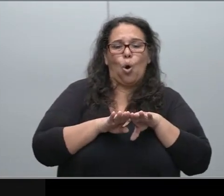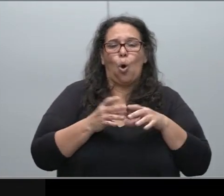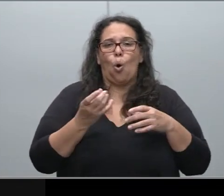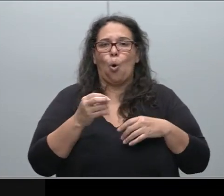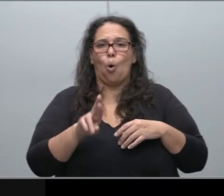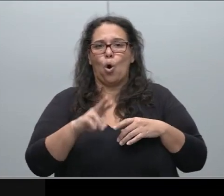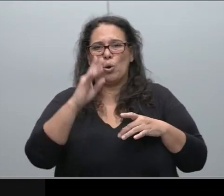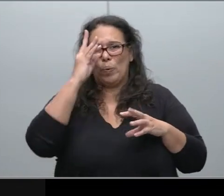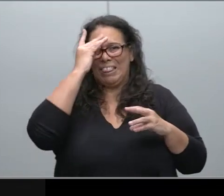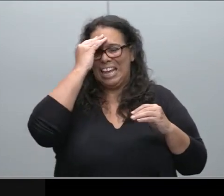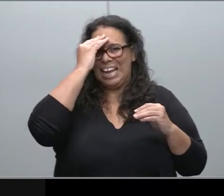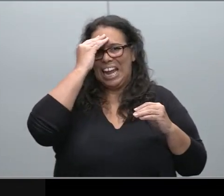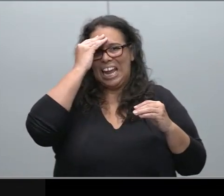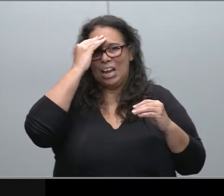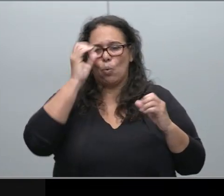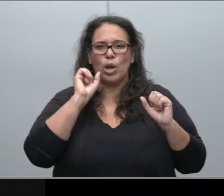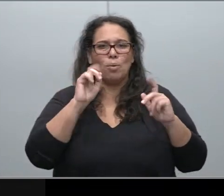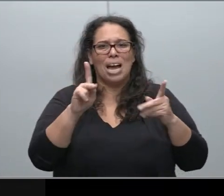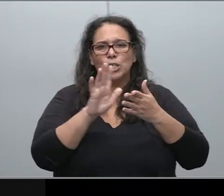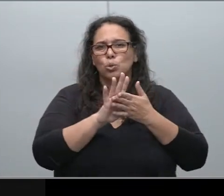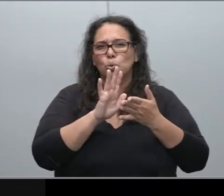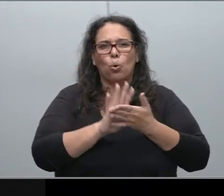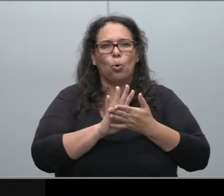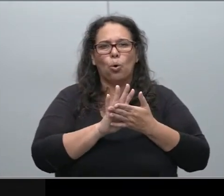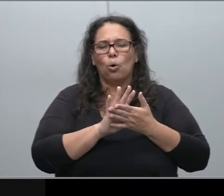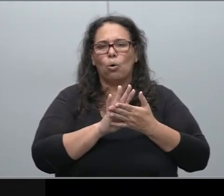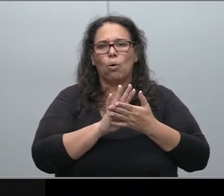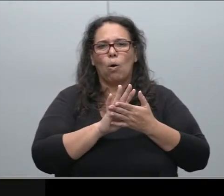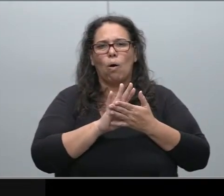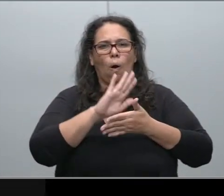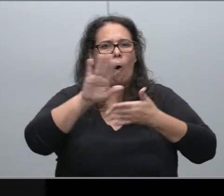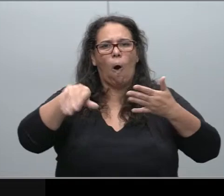Okay, how do I get to the chat from here.